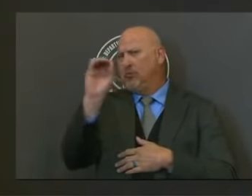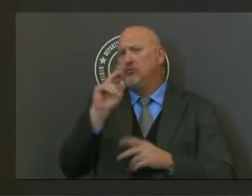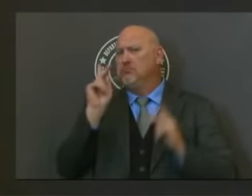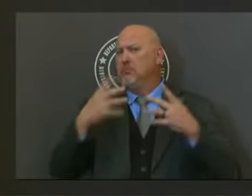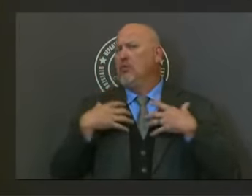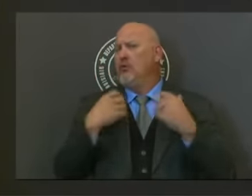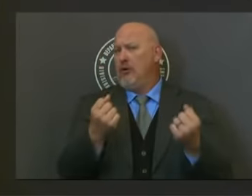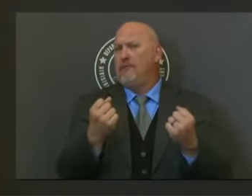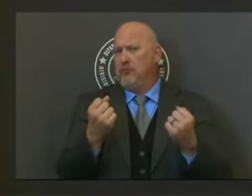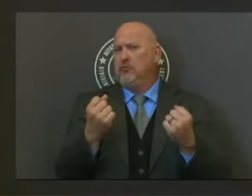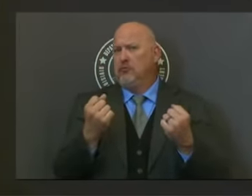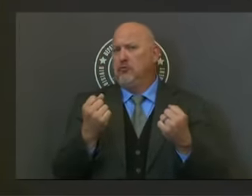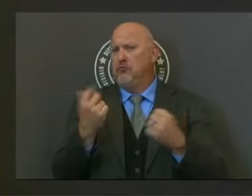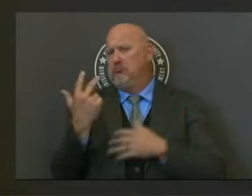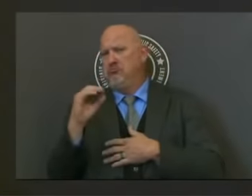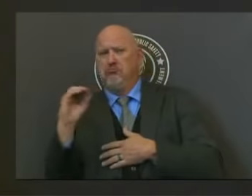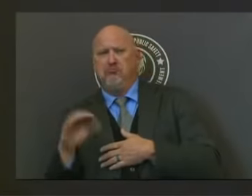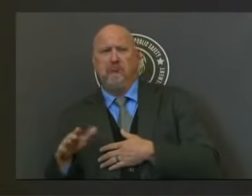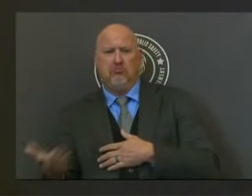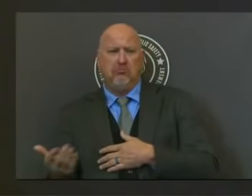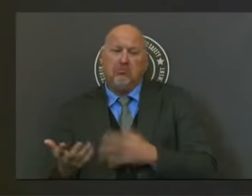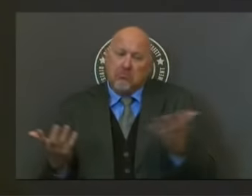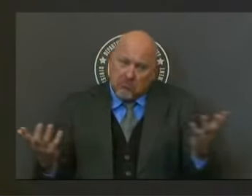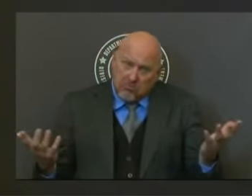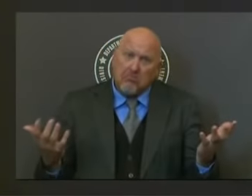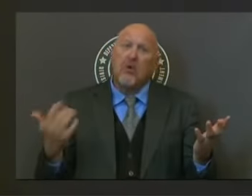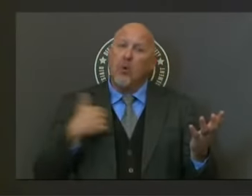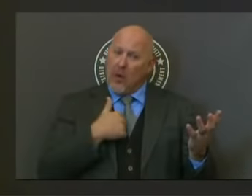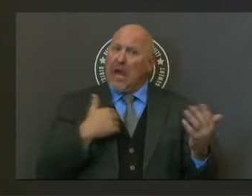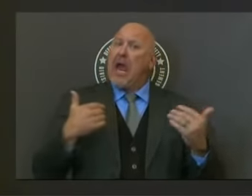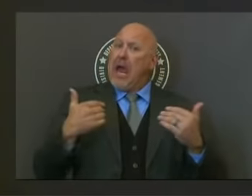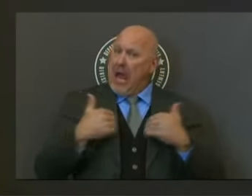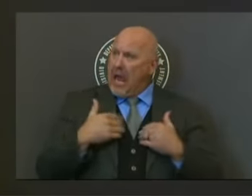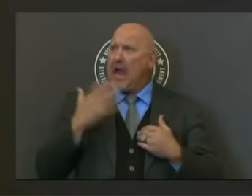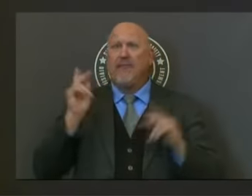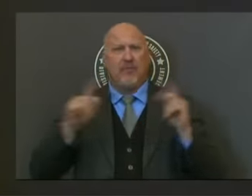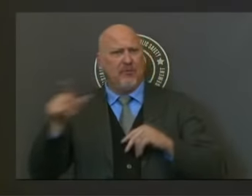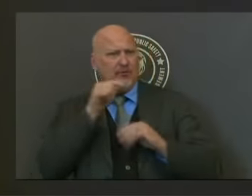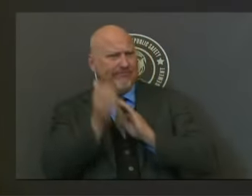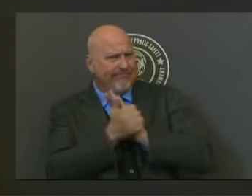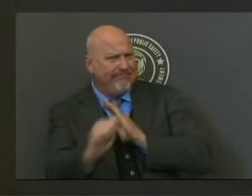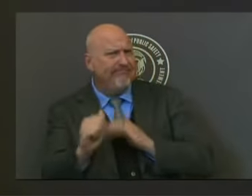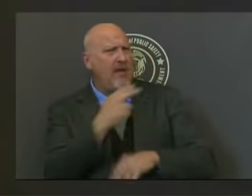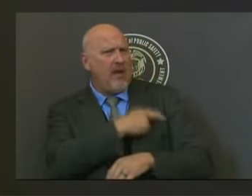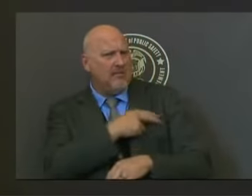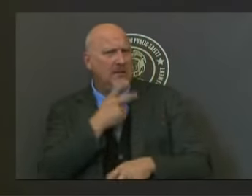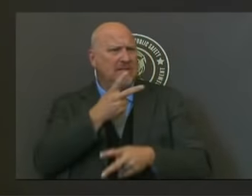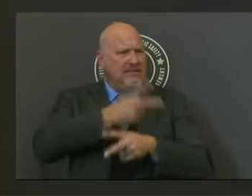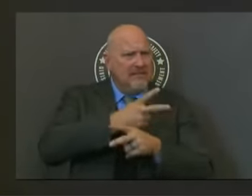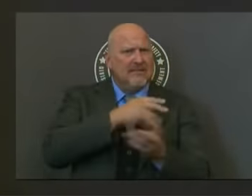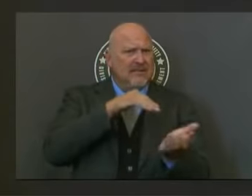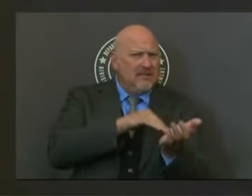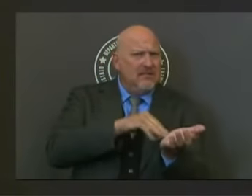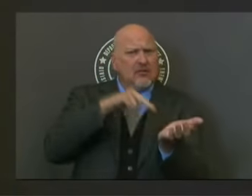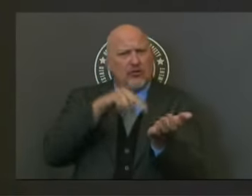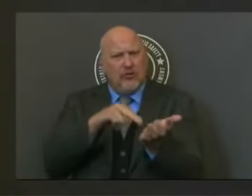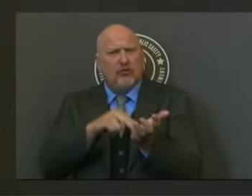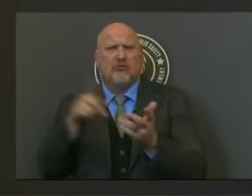matter better medical personnel healthier populations all those